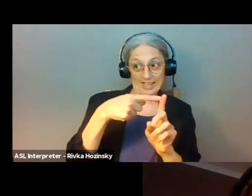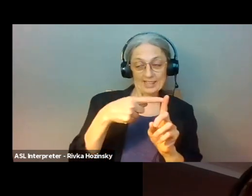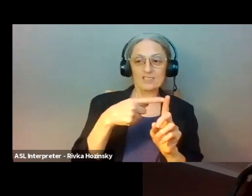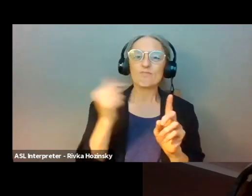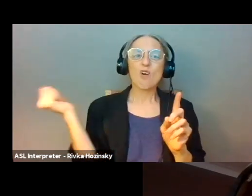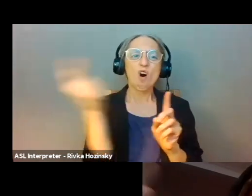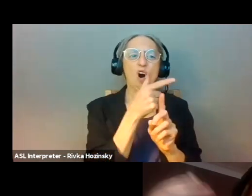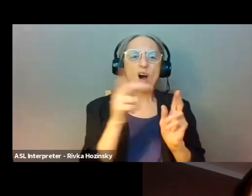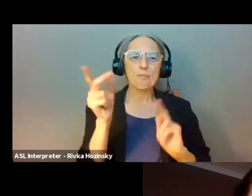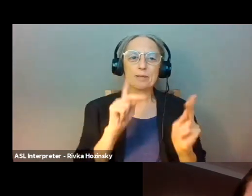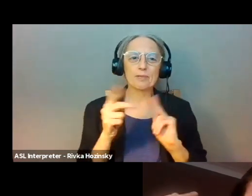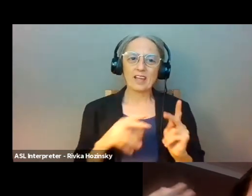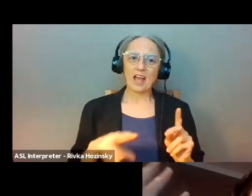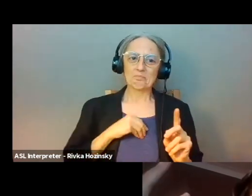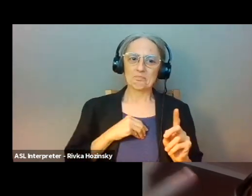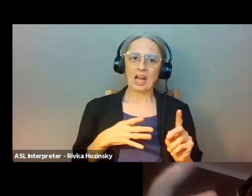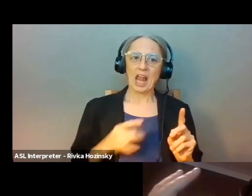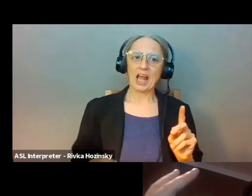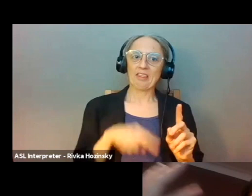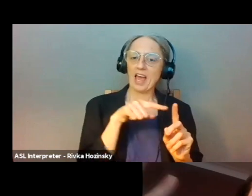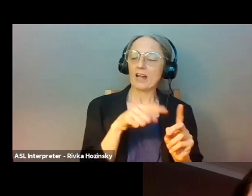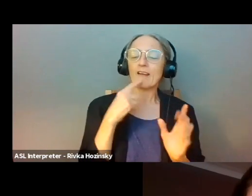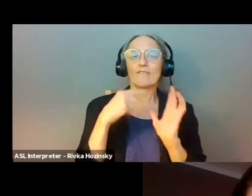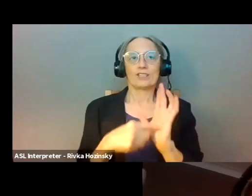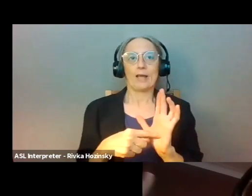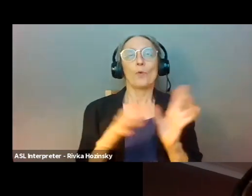buy into thinking about, especially in the virtual world.